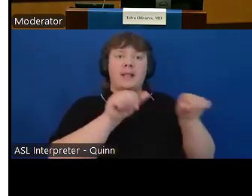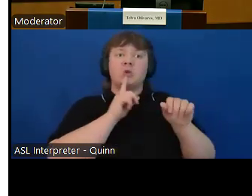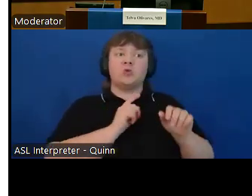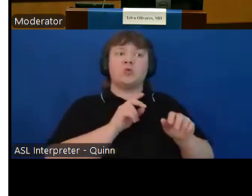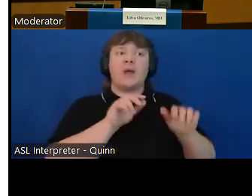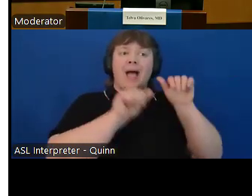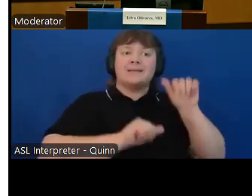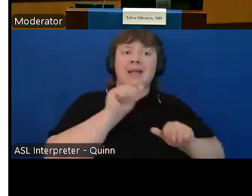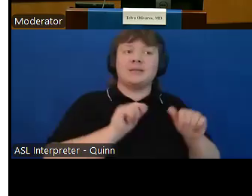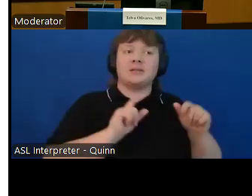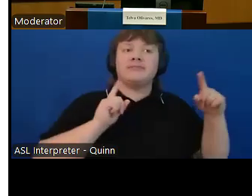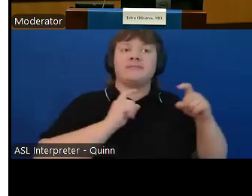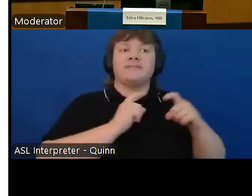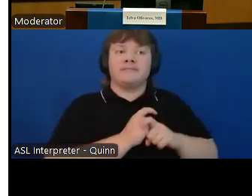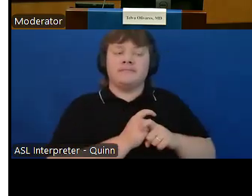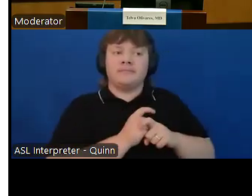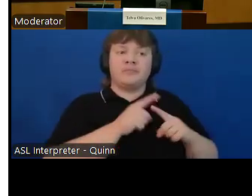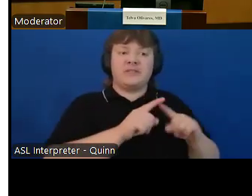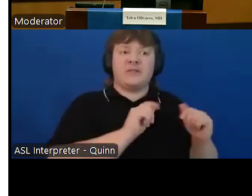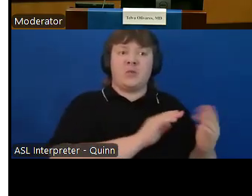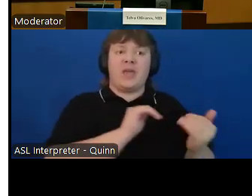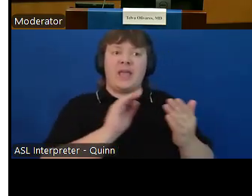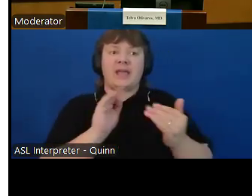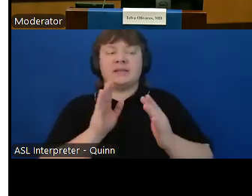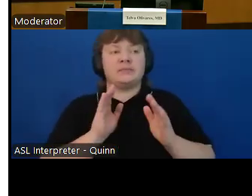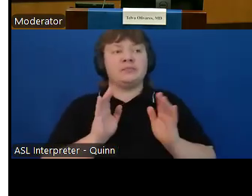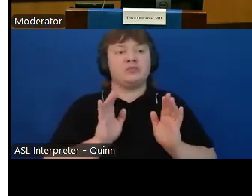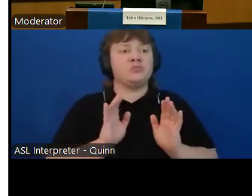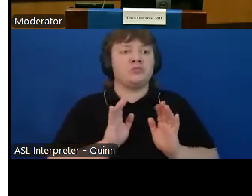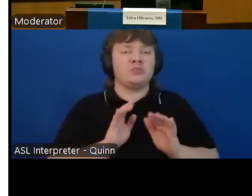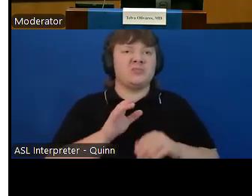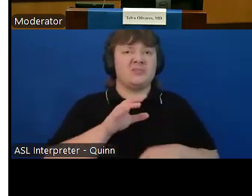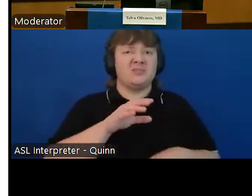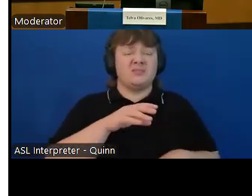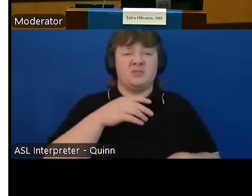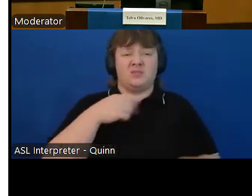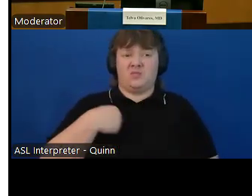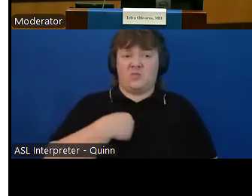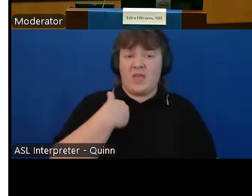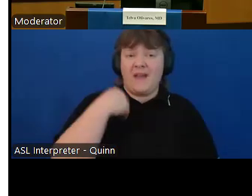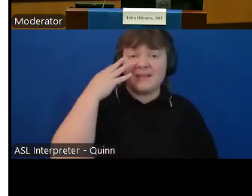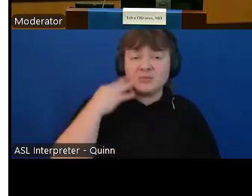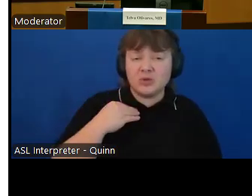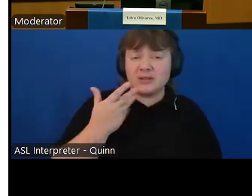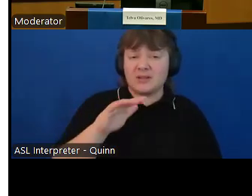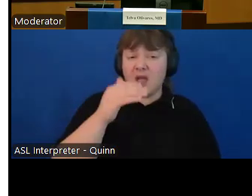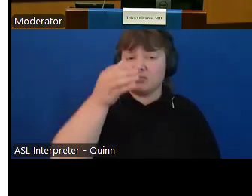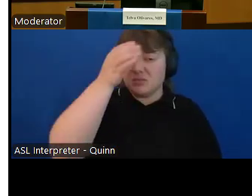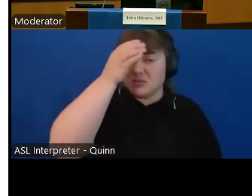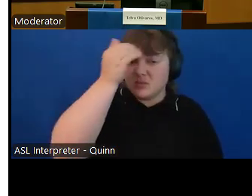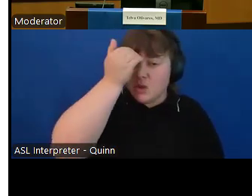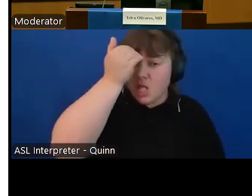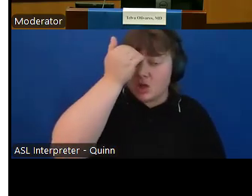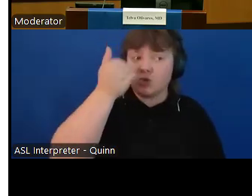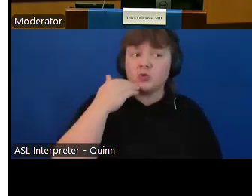ways. And then do we have the experience and the uh knowhow to reliably uh make assessments like